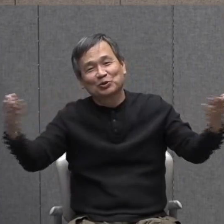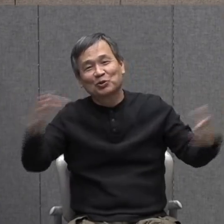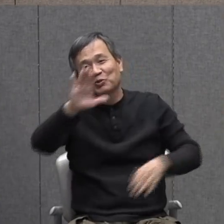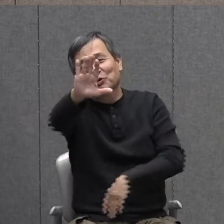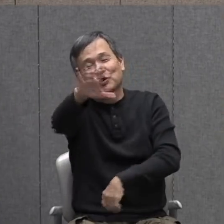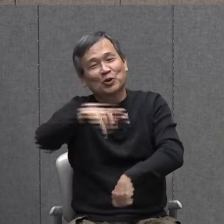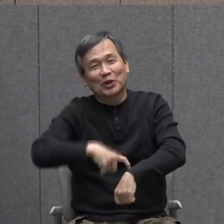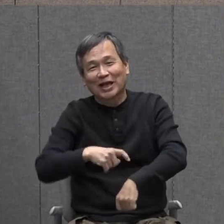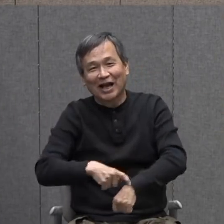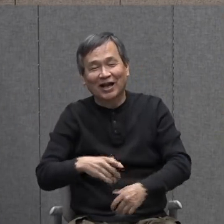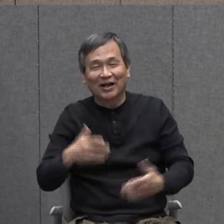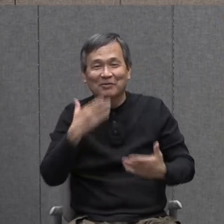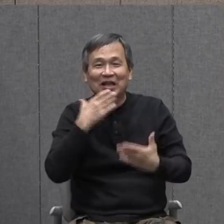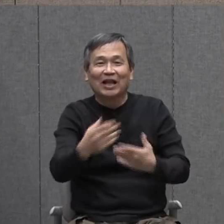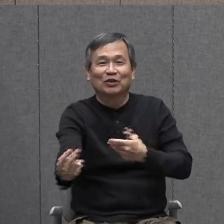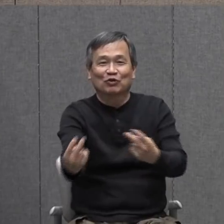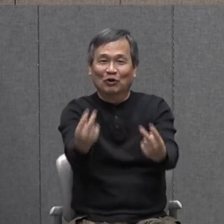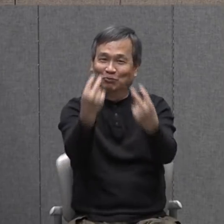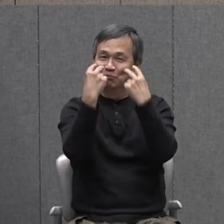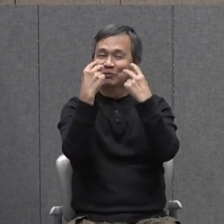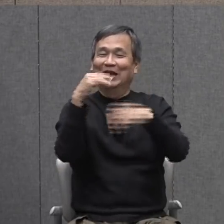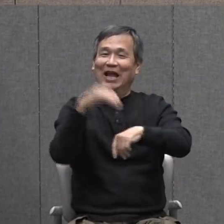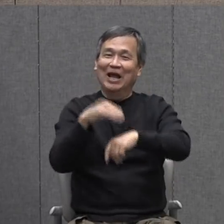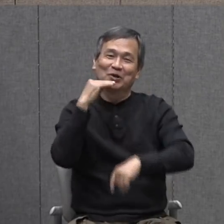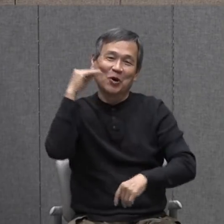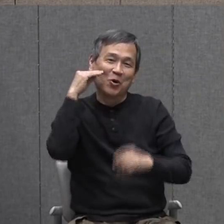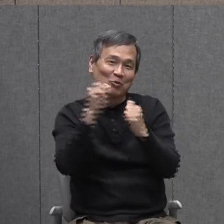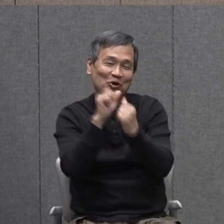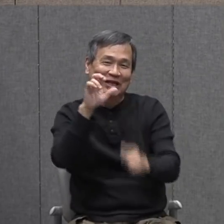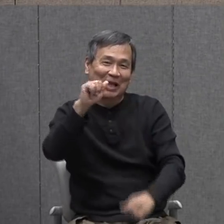and thank you for joining us today for @Home With APS.